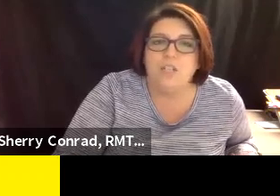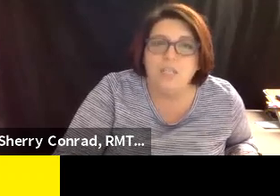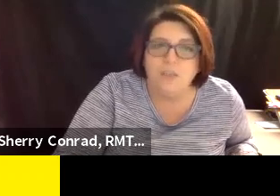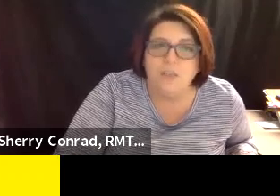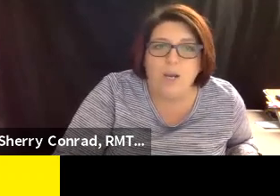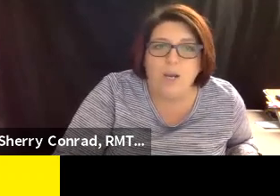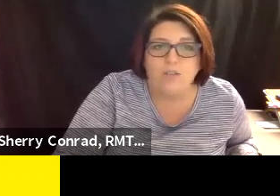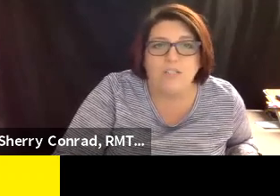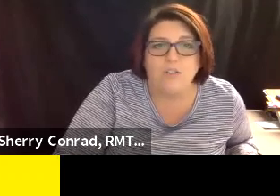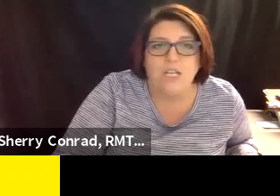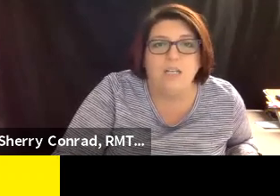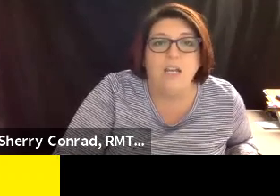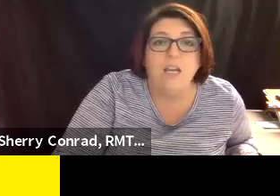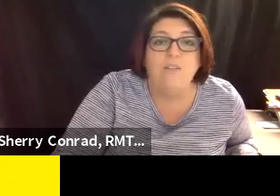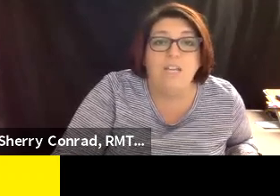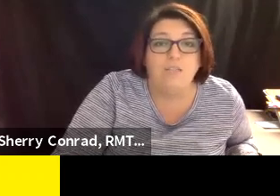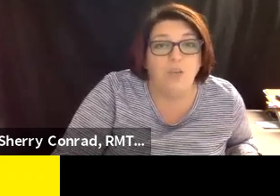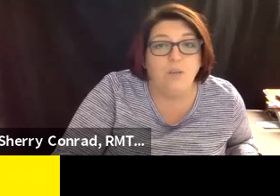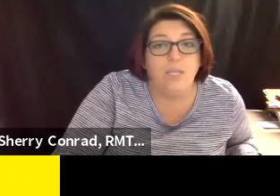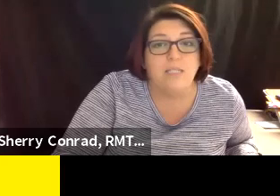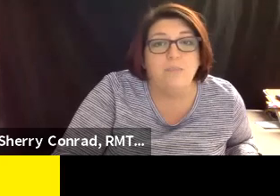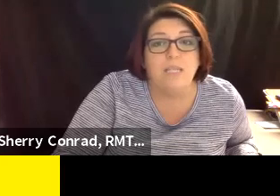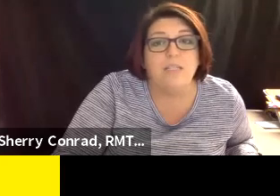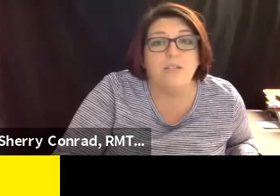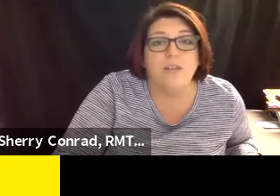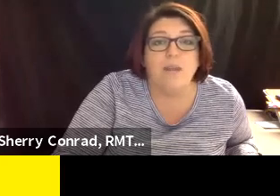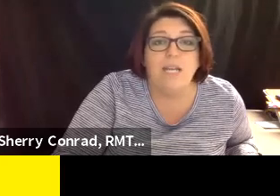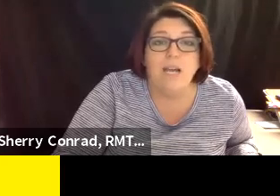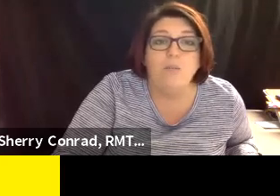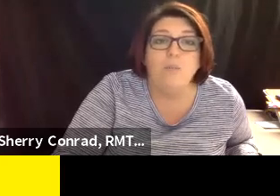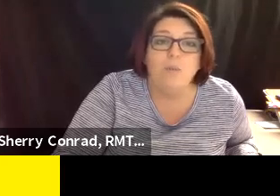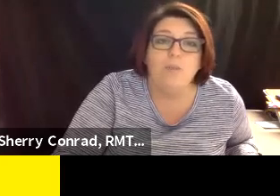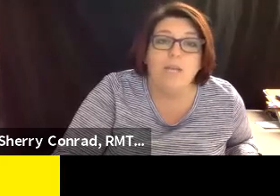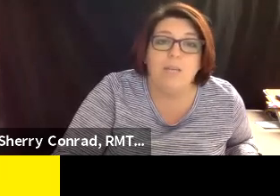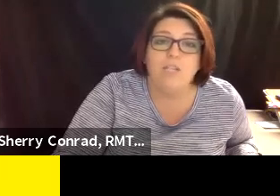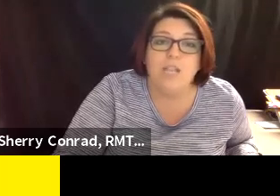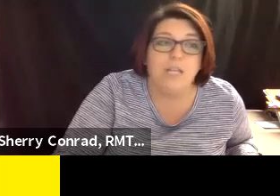to justify why our services are needed. If each of you could complete the survey right now, we would greatly appreciate it.